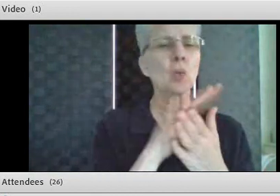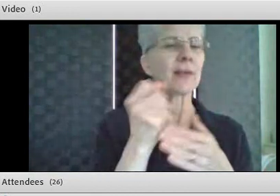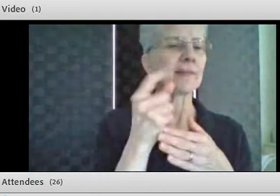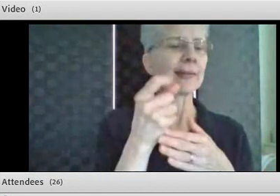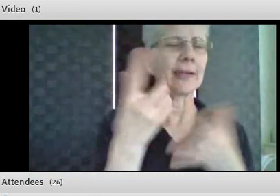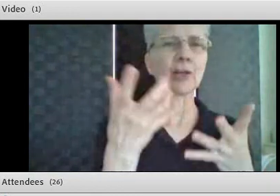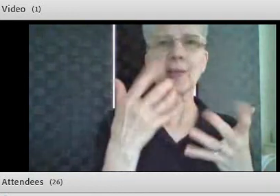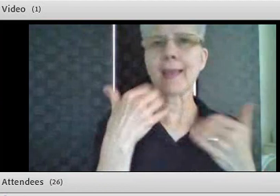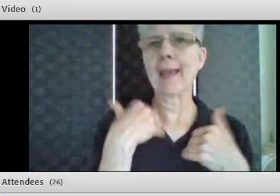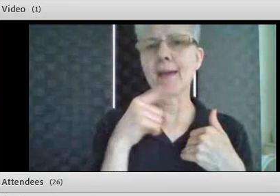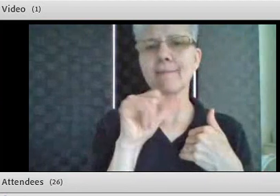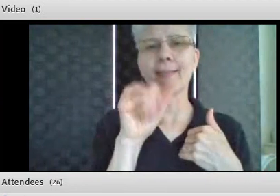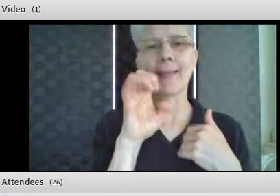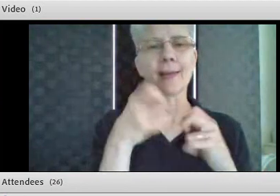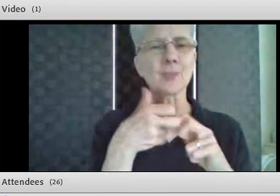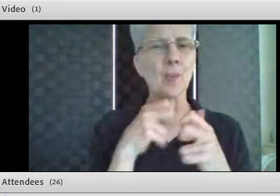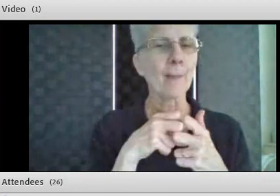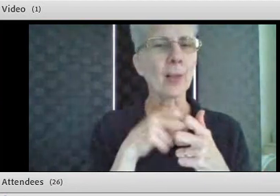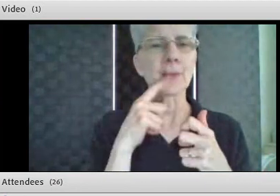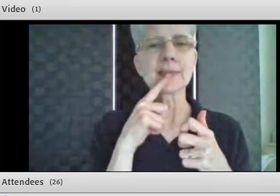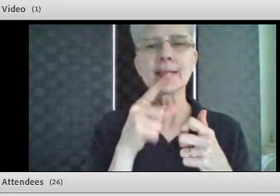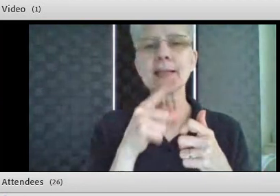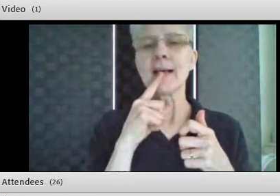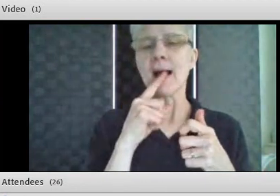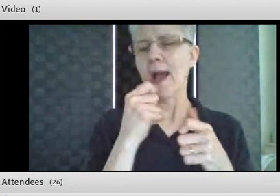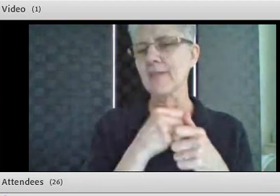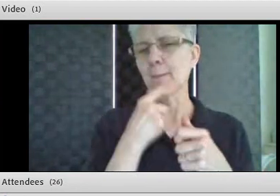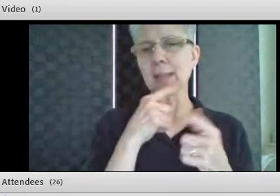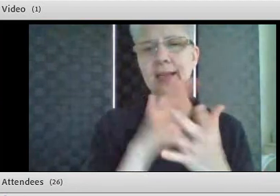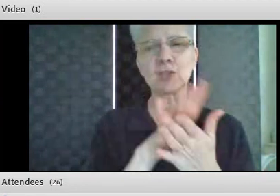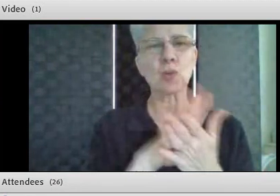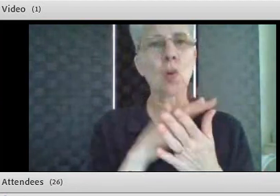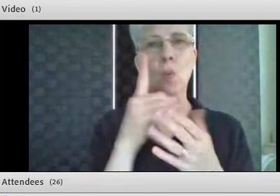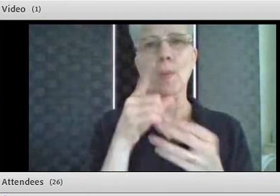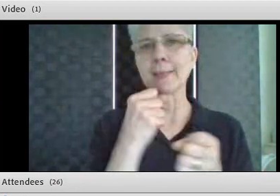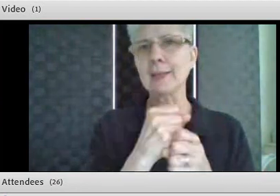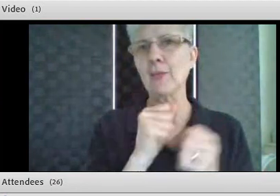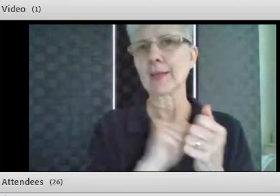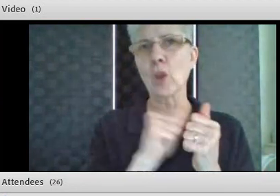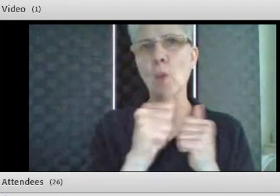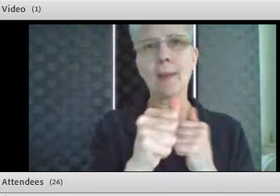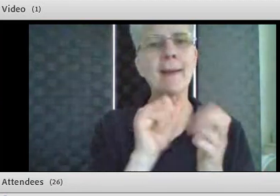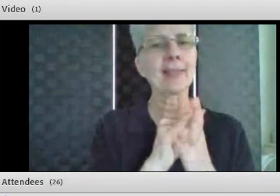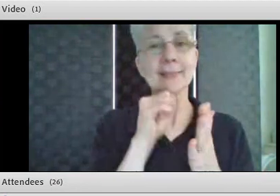with the on-ear headphones with lice. Hilary: Hmm. Ryan: There's -- The schools every year -- Hilary: Ew. Ryan: Yeah, it's kind of gross.